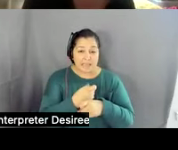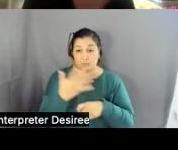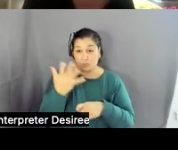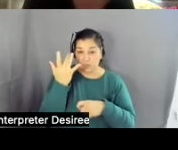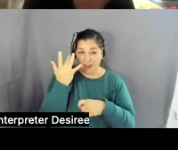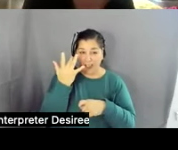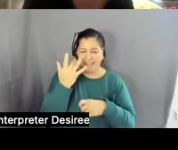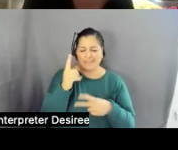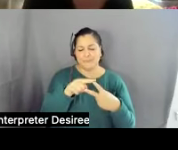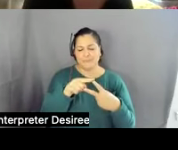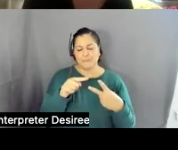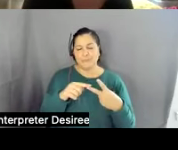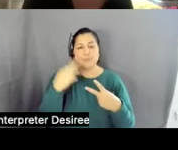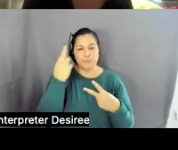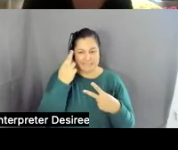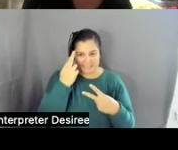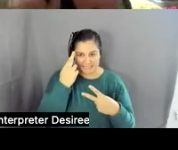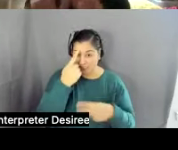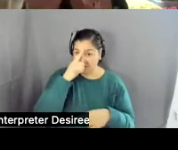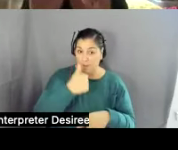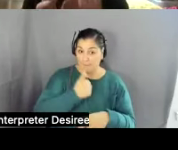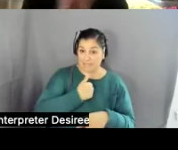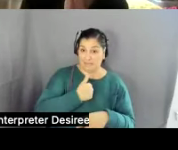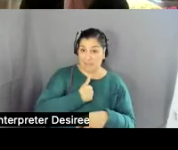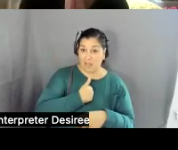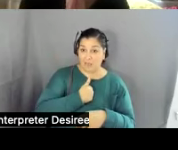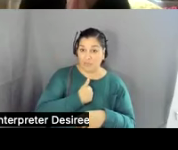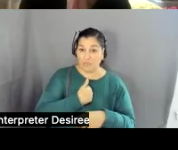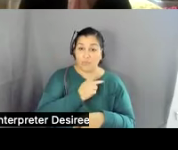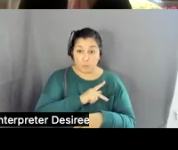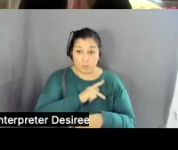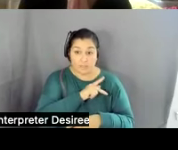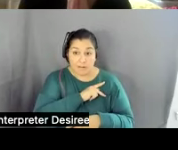sort of bring up for me personally. The first is that